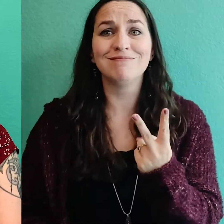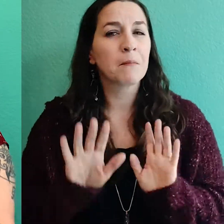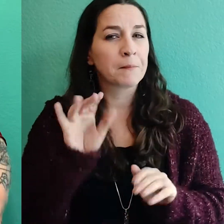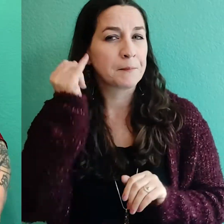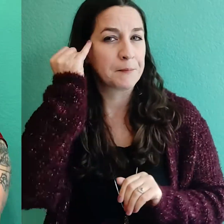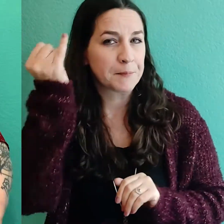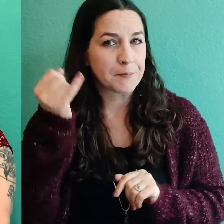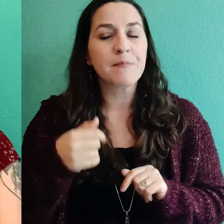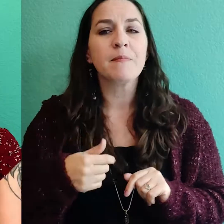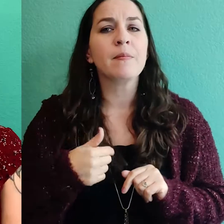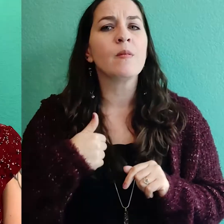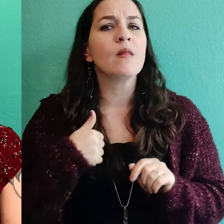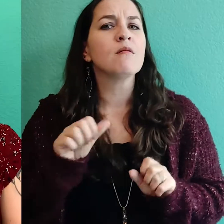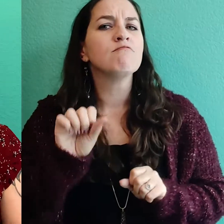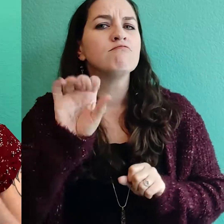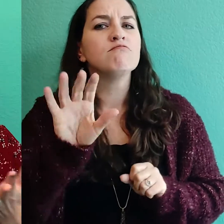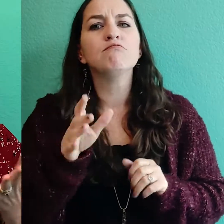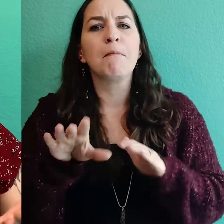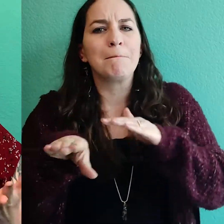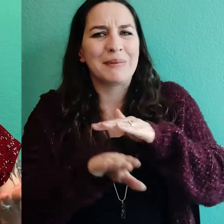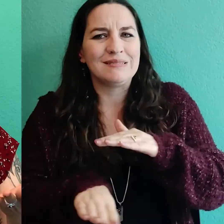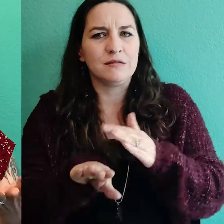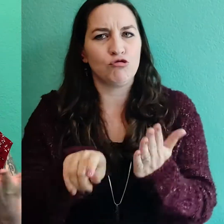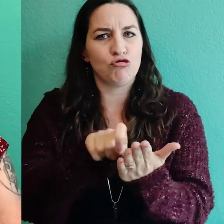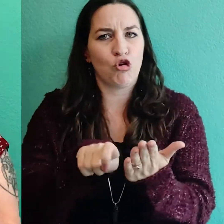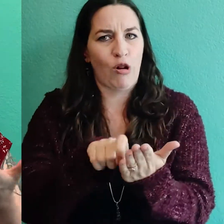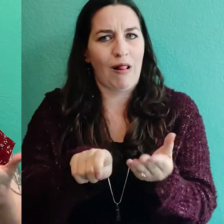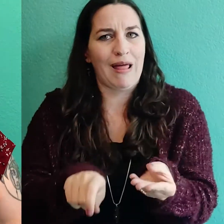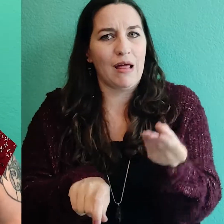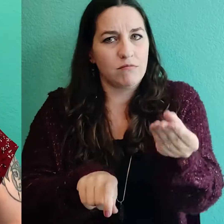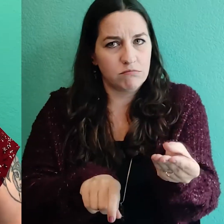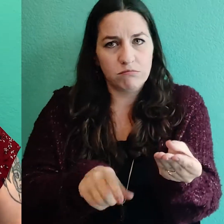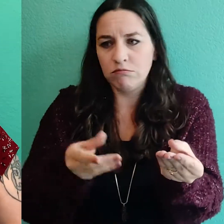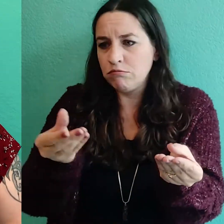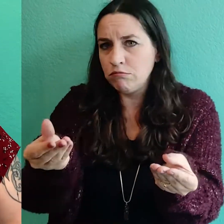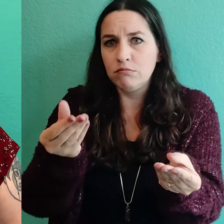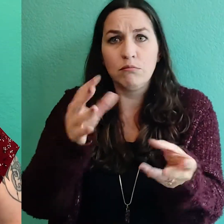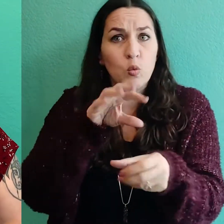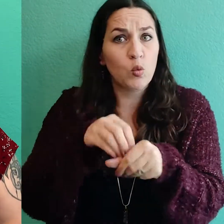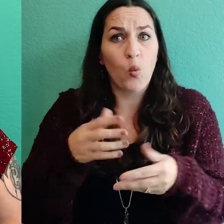If I were to suggest a very basic journaling setup, I would suggest